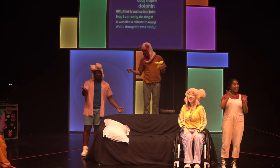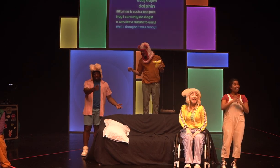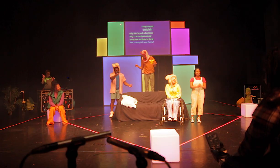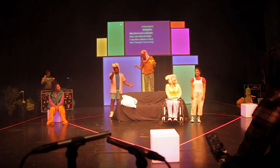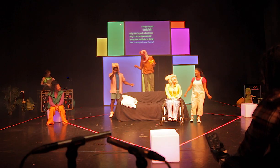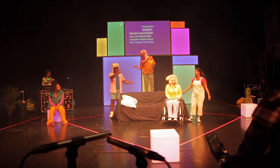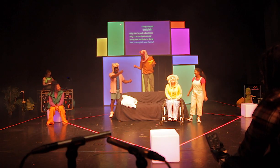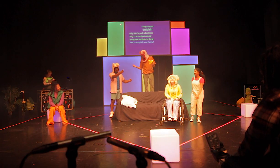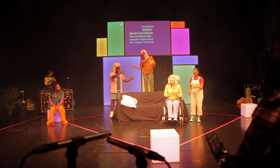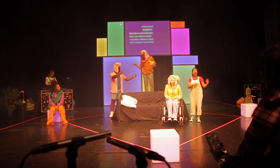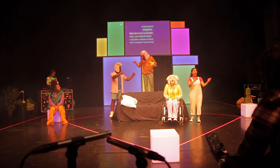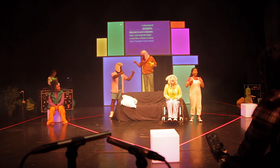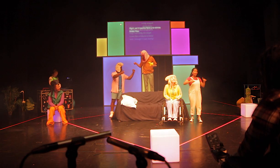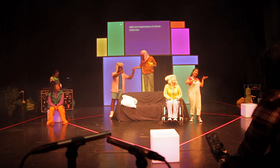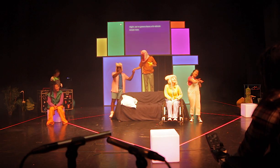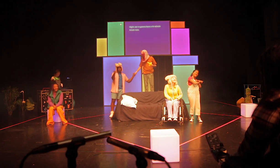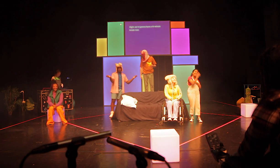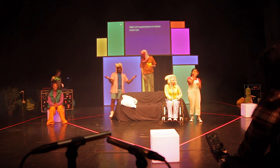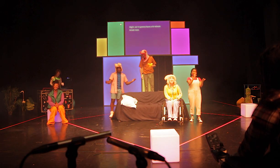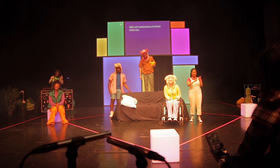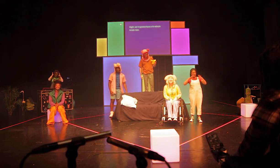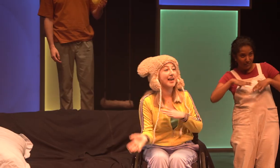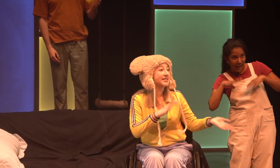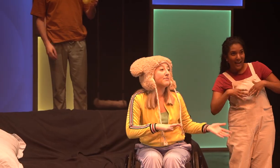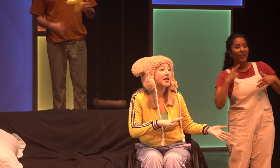Right. We're going to have a 15 minute break. Time to nip the loo, get some fresh